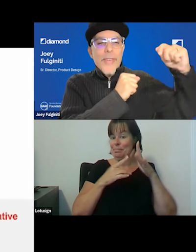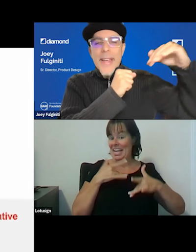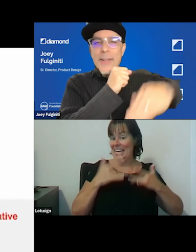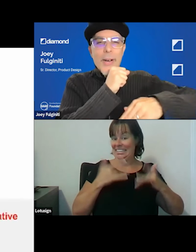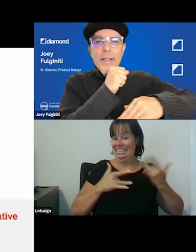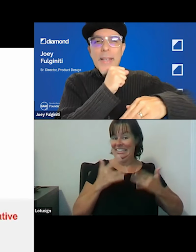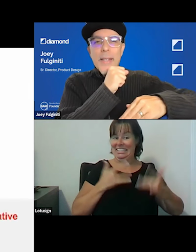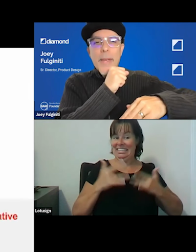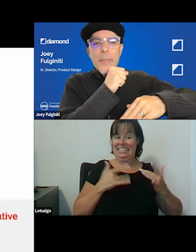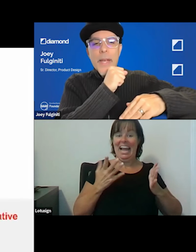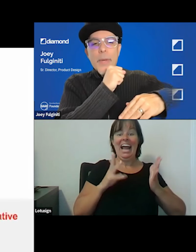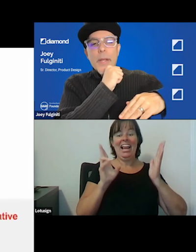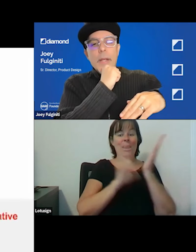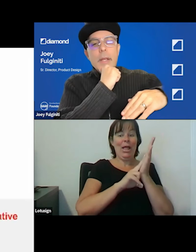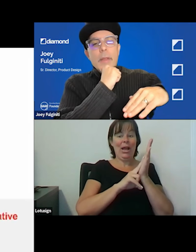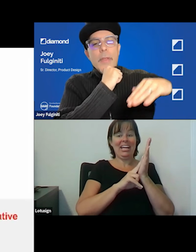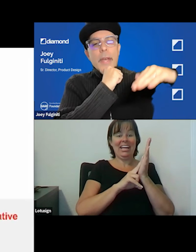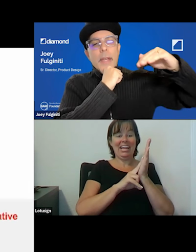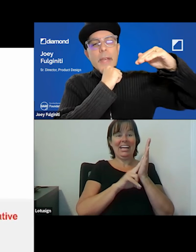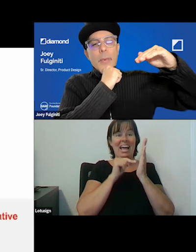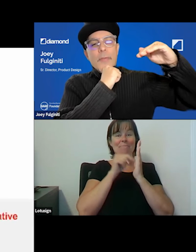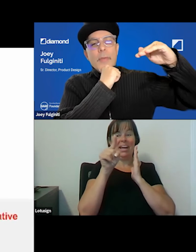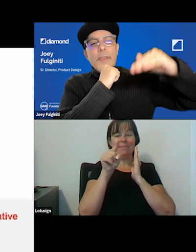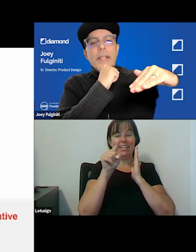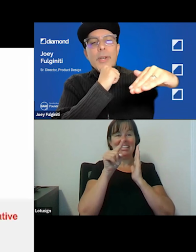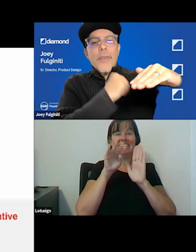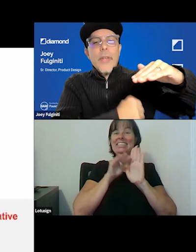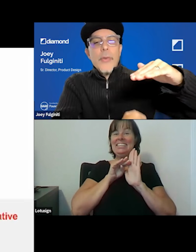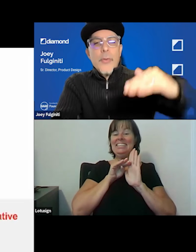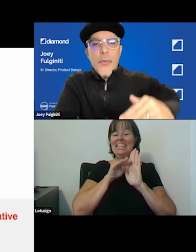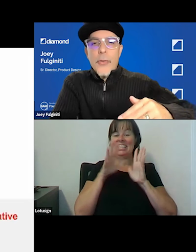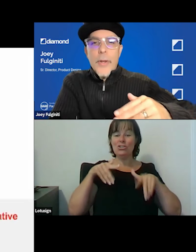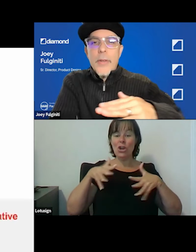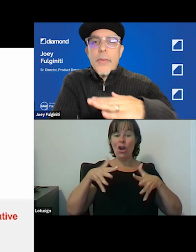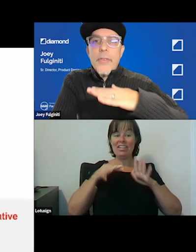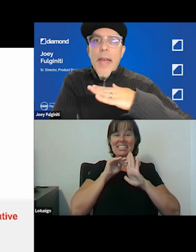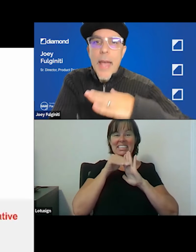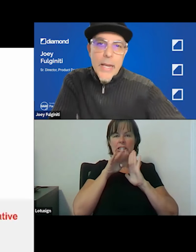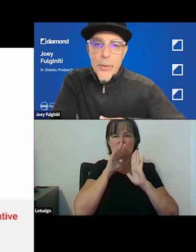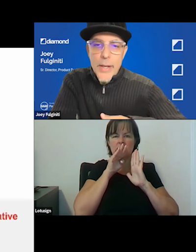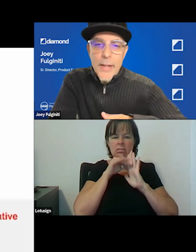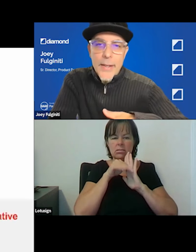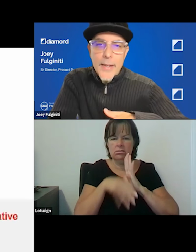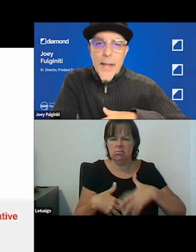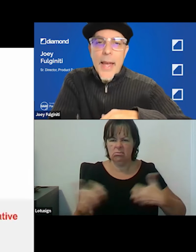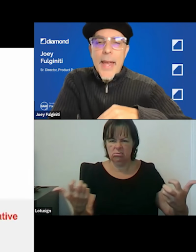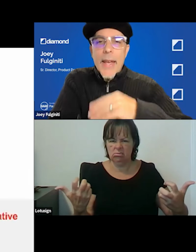had to log in and make a payment they they went from feeling nervous to frustrated to angry and